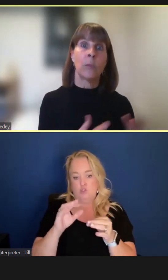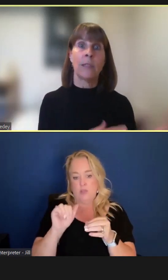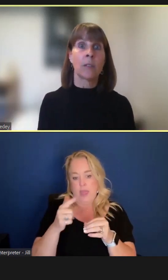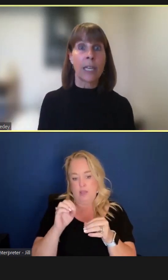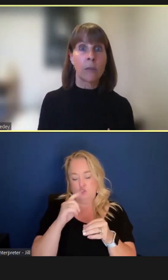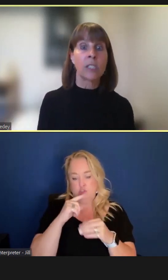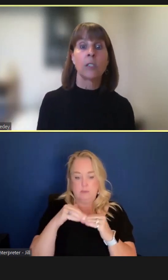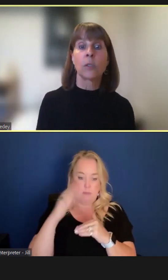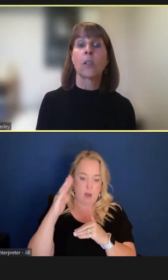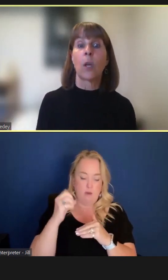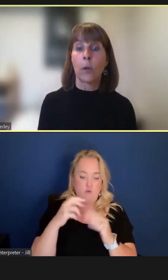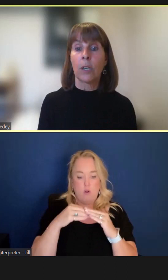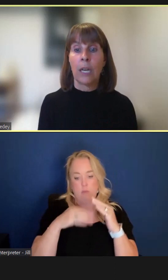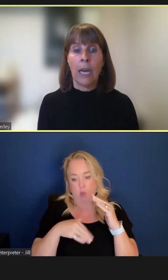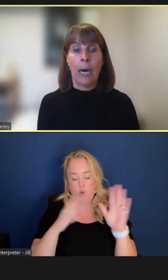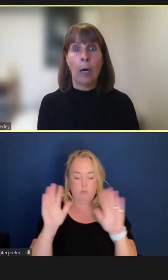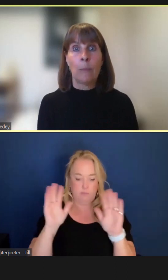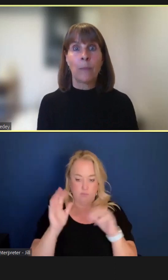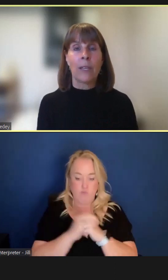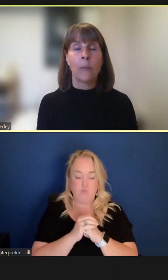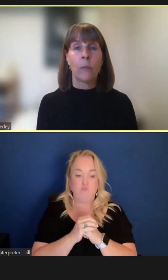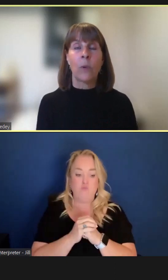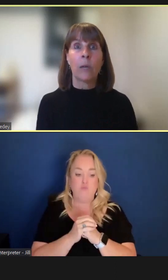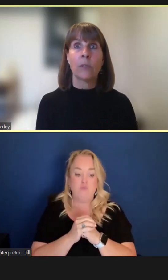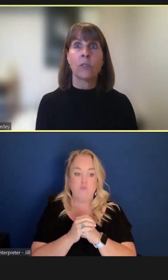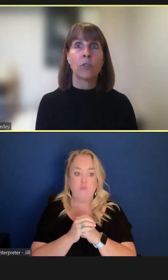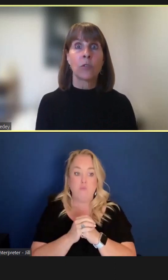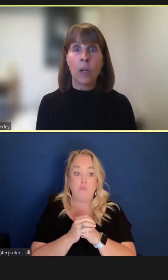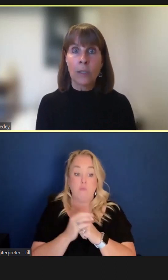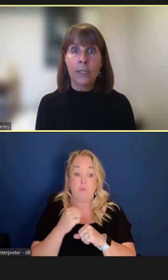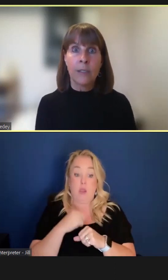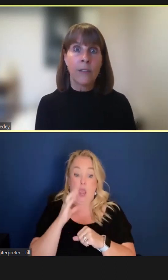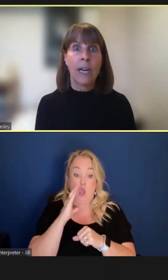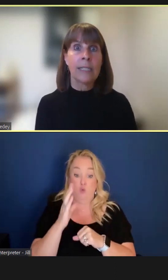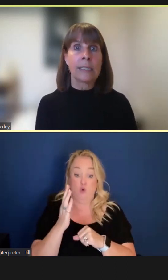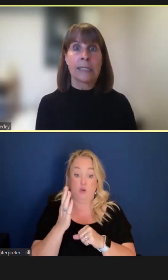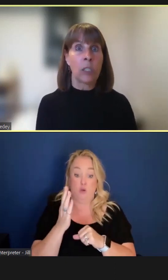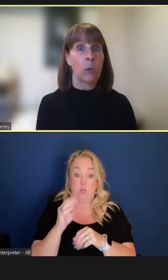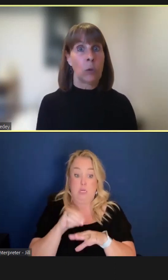their language age was lower um what I would strongly advise is that you do not